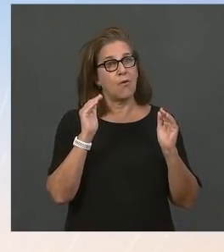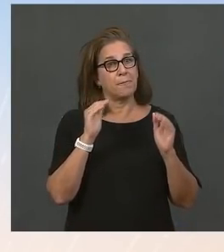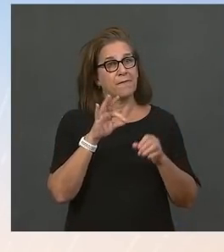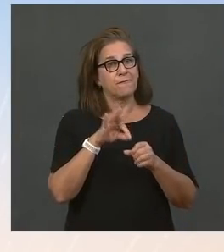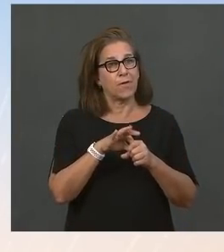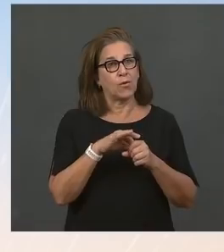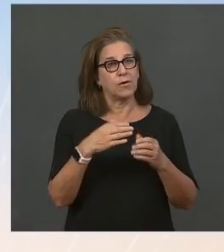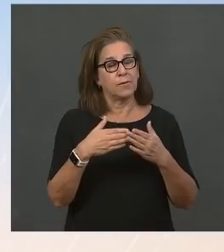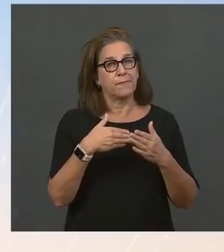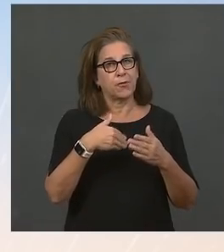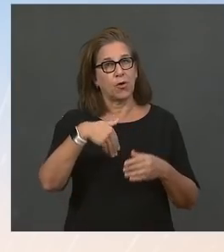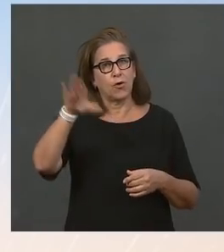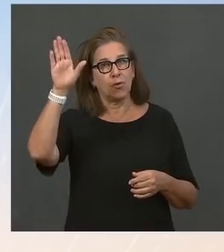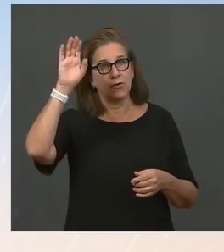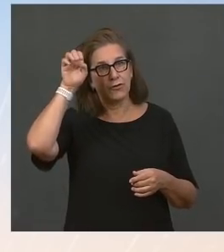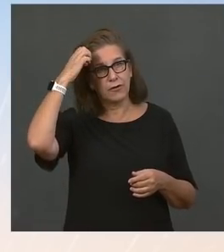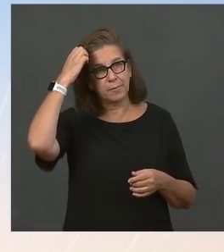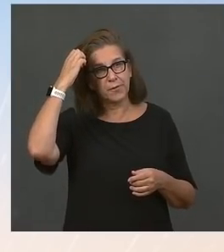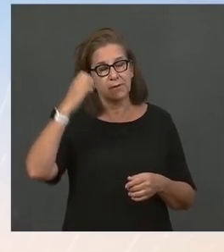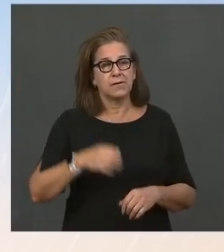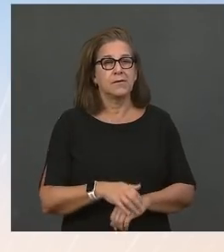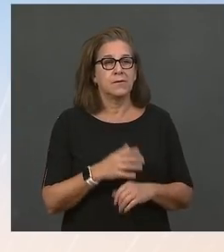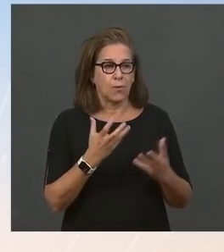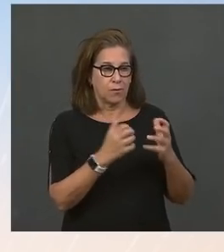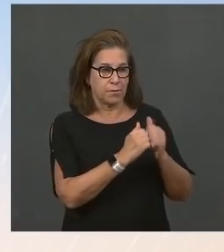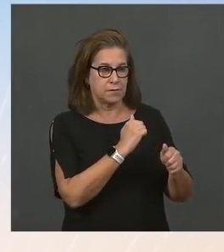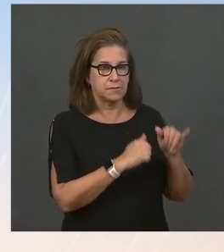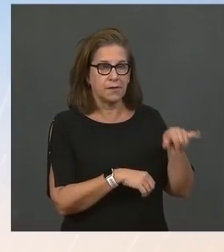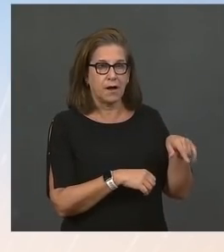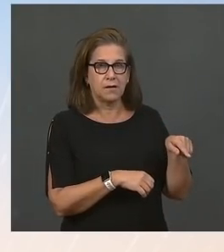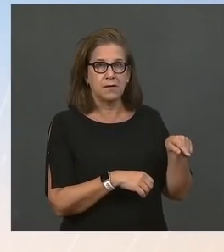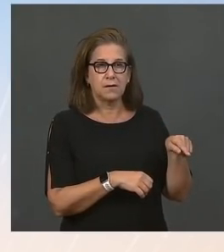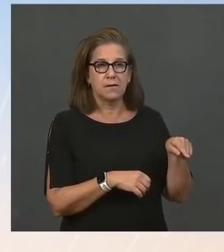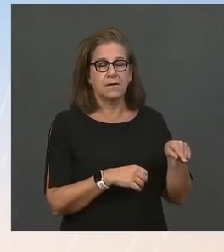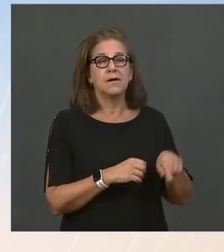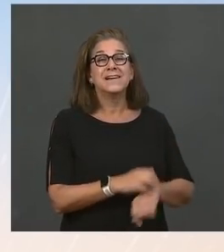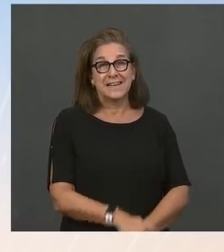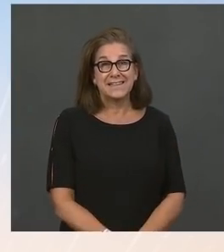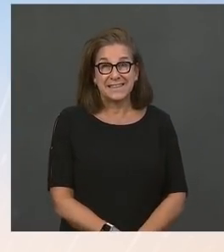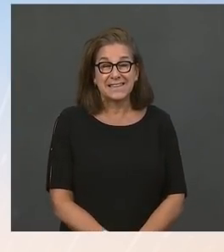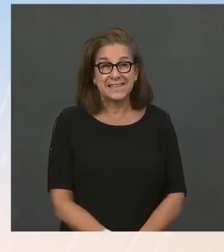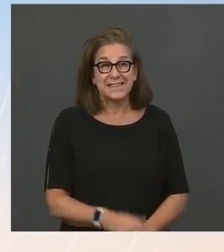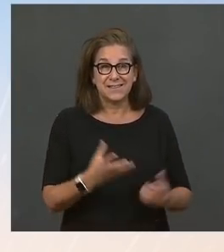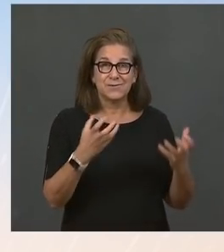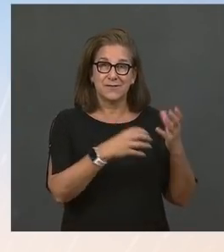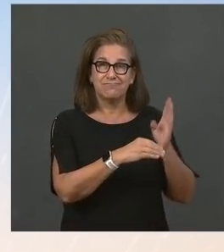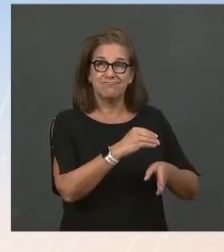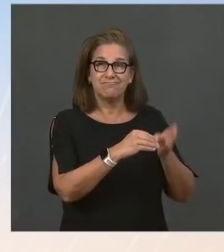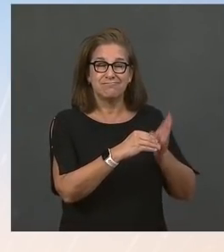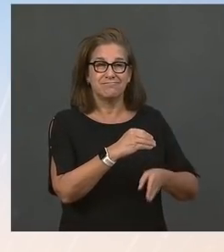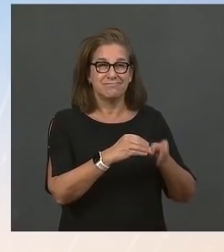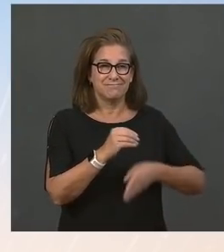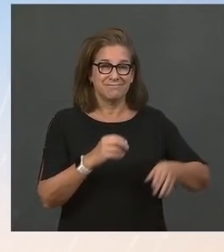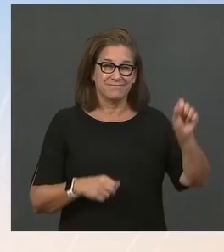Ms. Psaki: Well, his preference would certainly be to get something done in the coming days, and obviously he will work closely with Speaker Pelosi and Leader Schumer